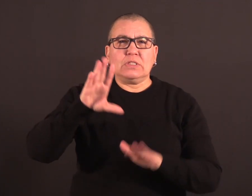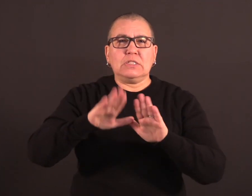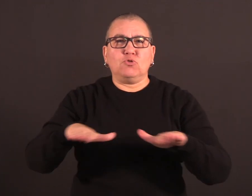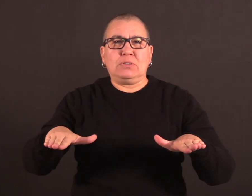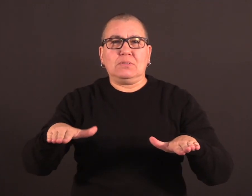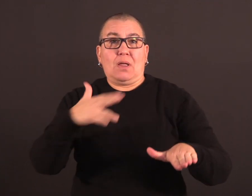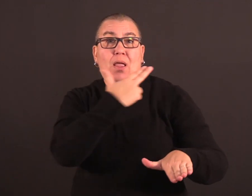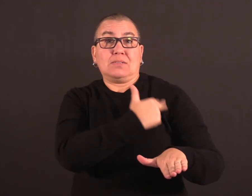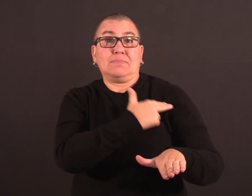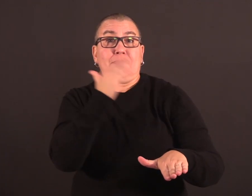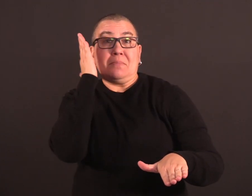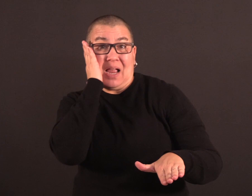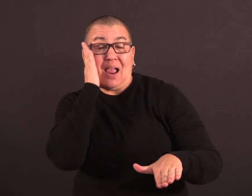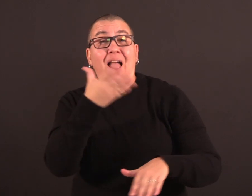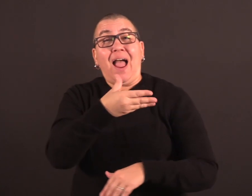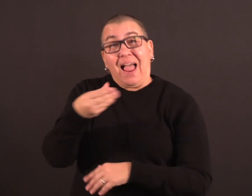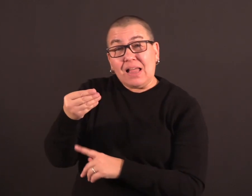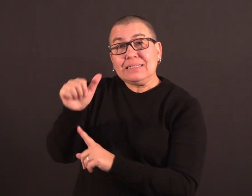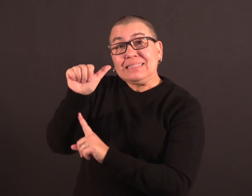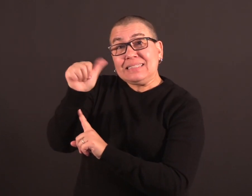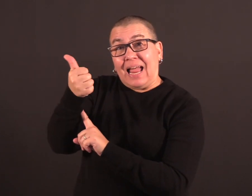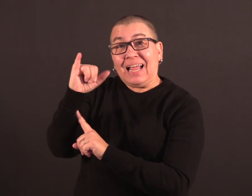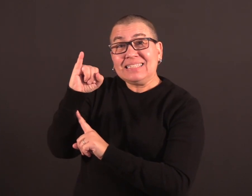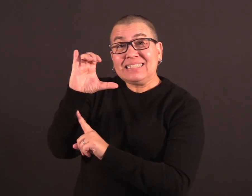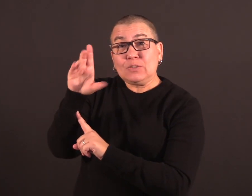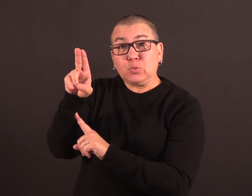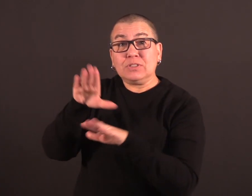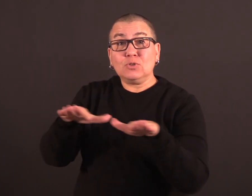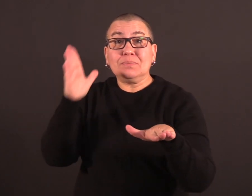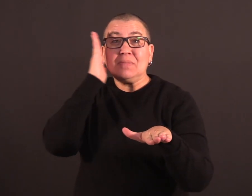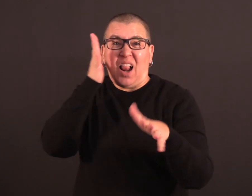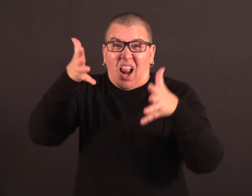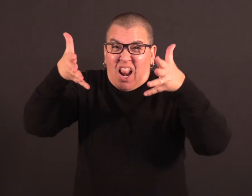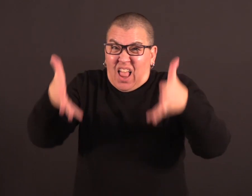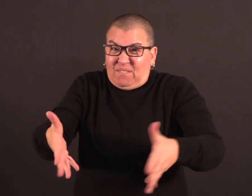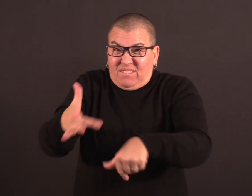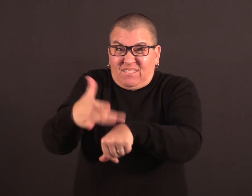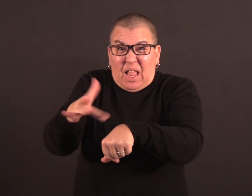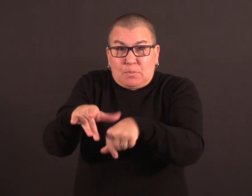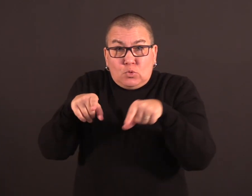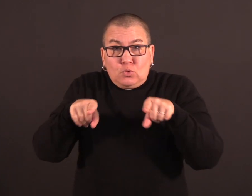Only 36 pediatric beds and another 10 pediatric intensive care beds were